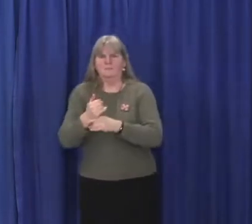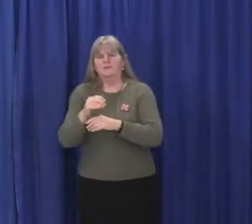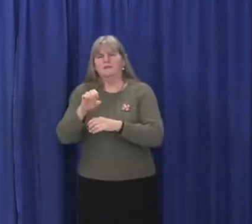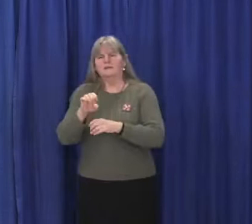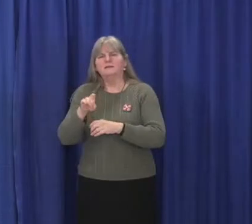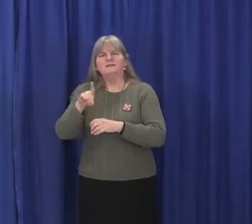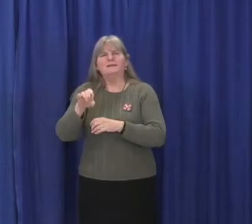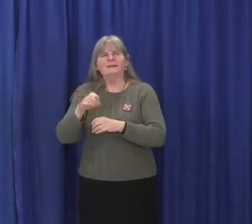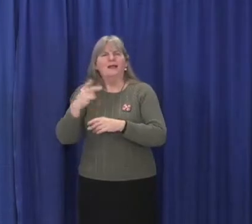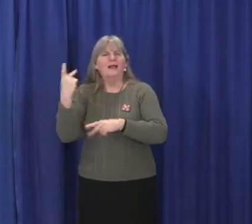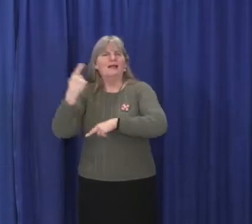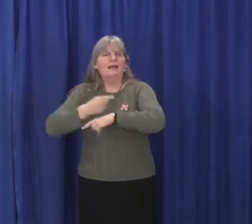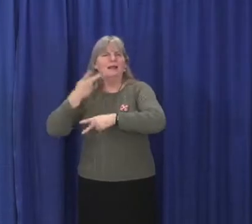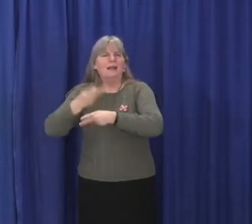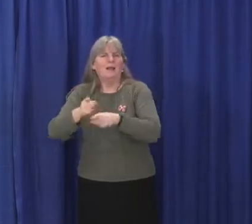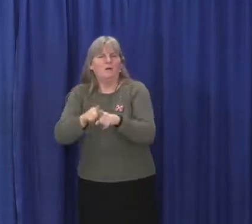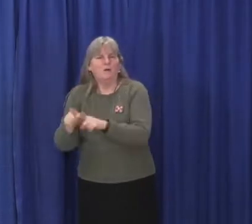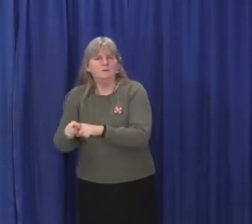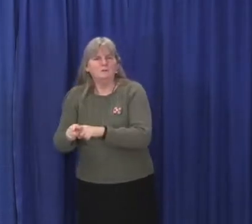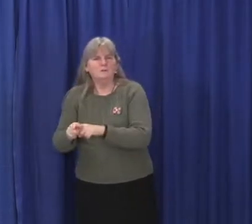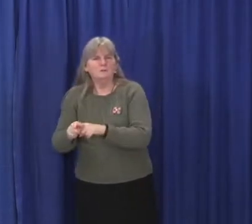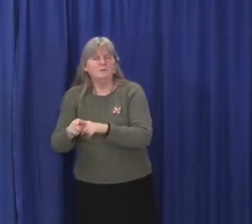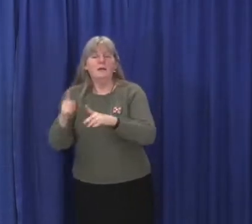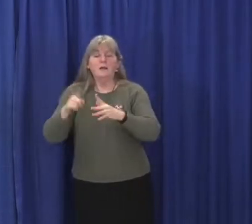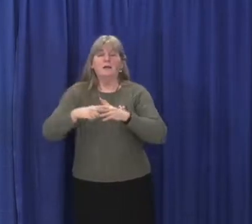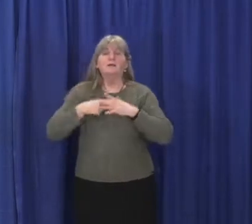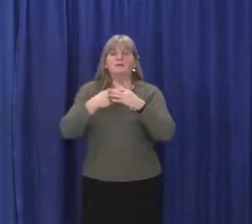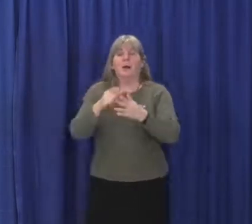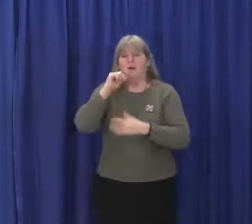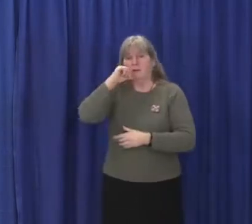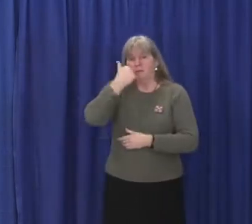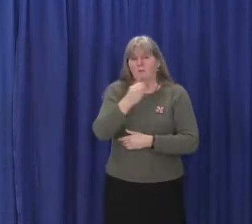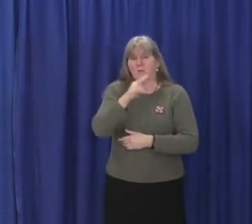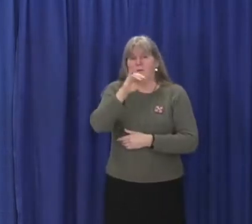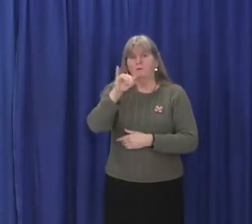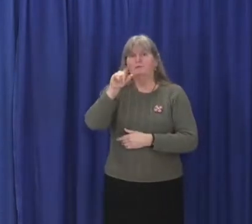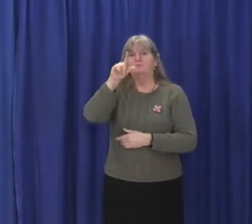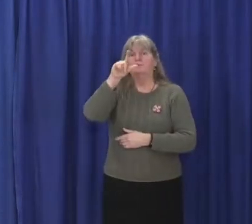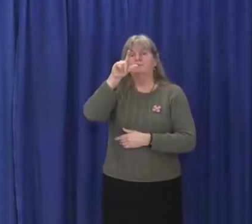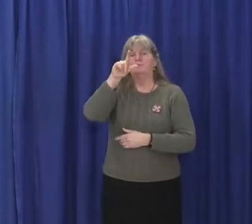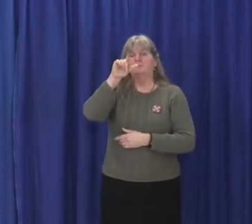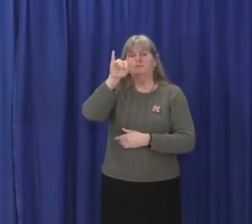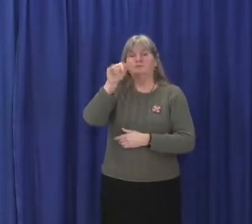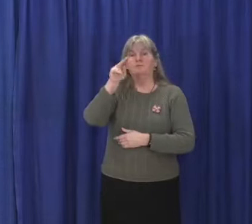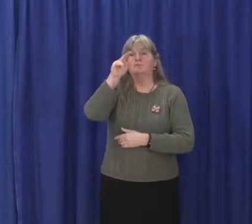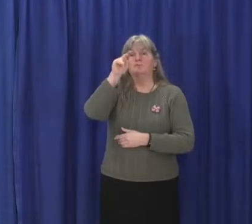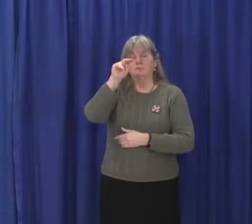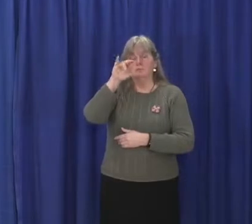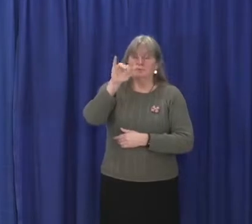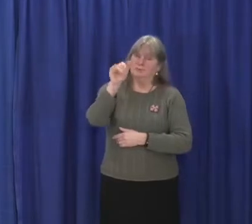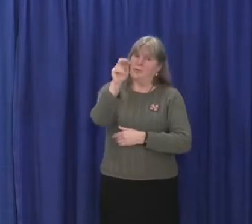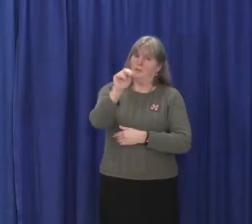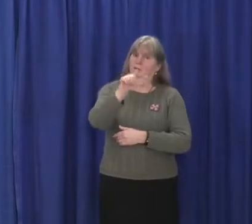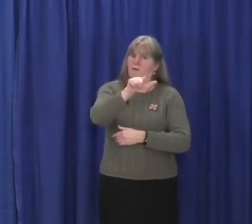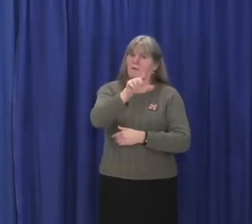As of tomorrow, Wednesday, January 26, exposure notices in these settings will also end.